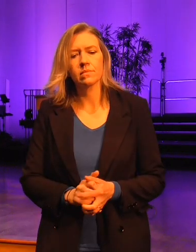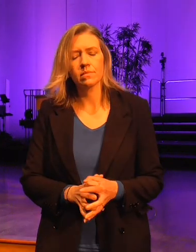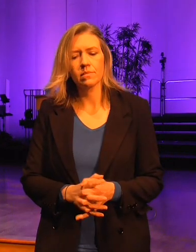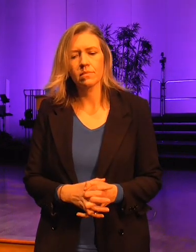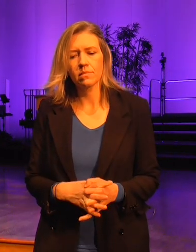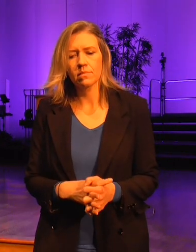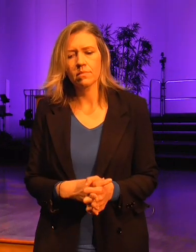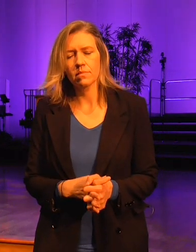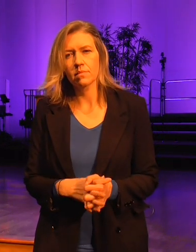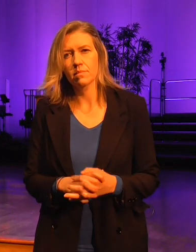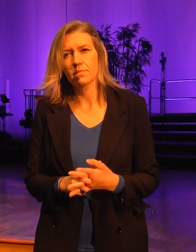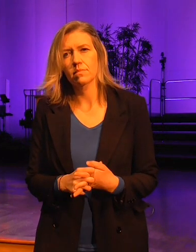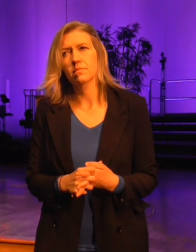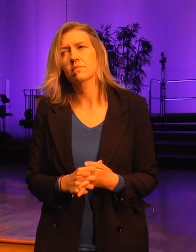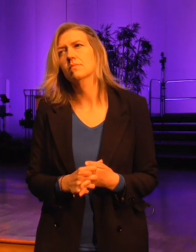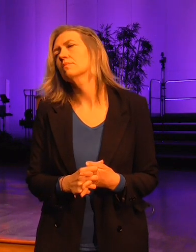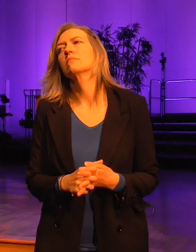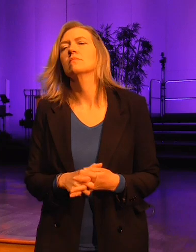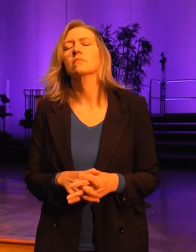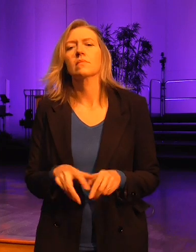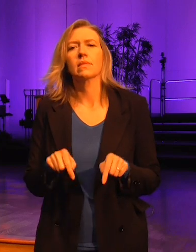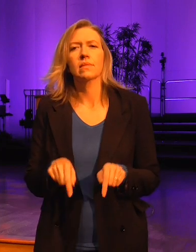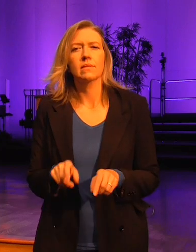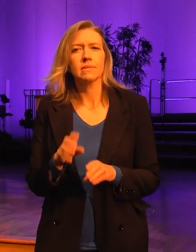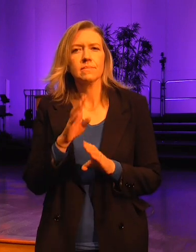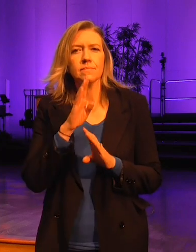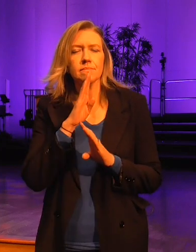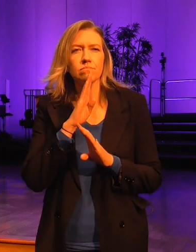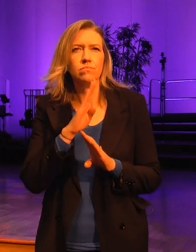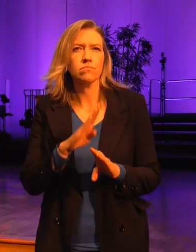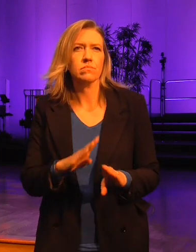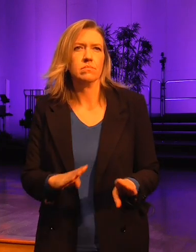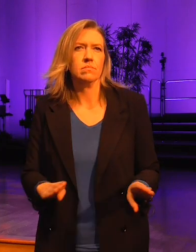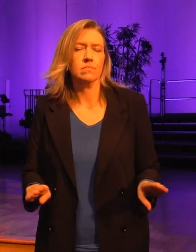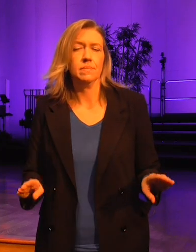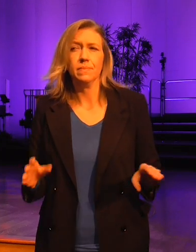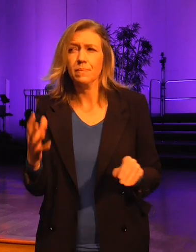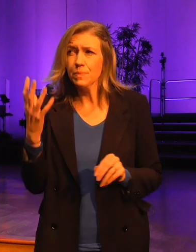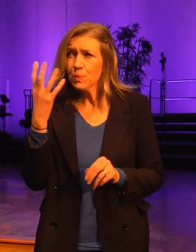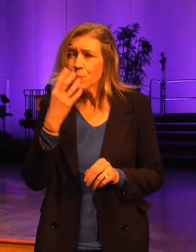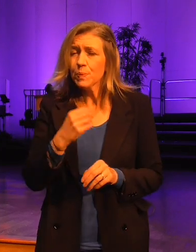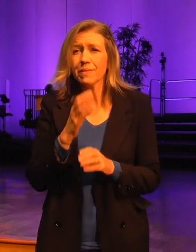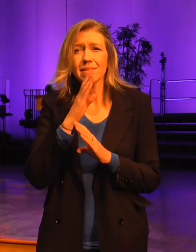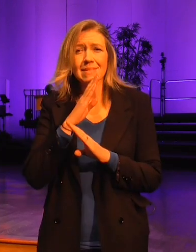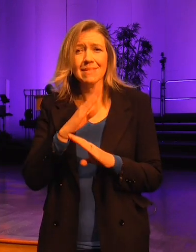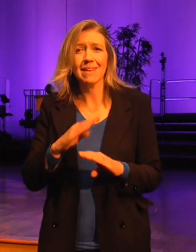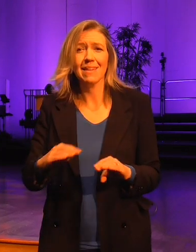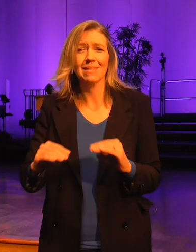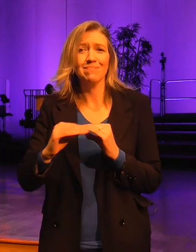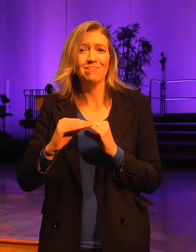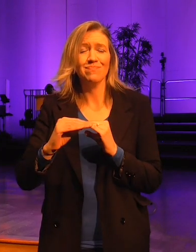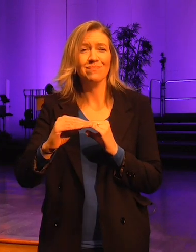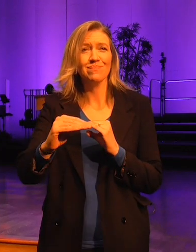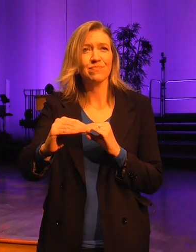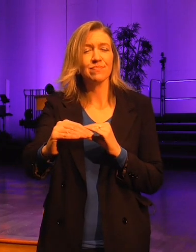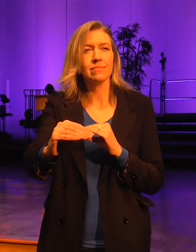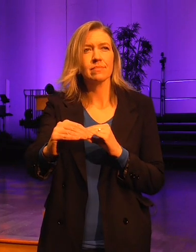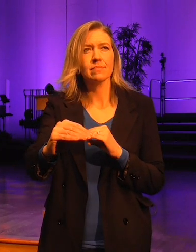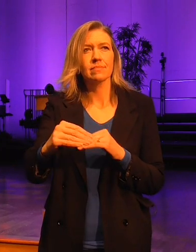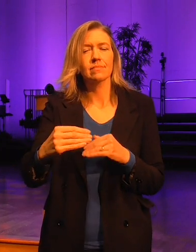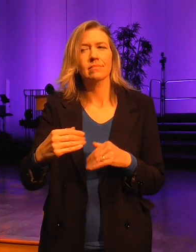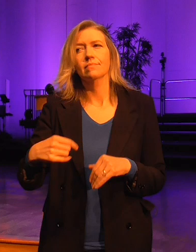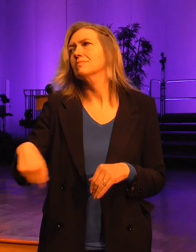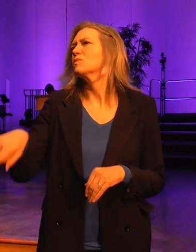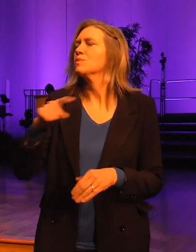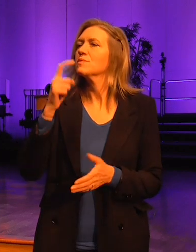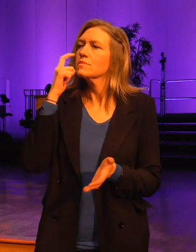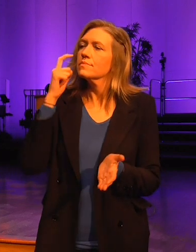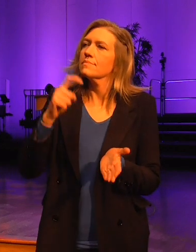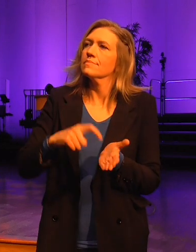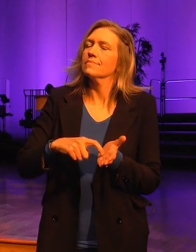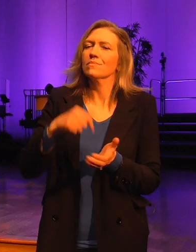and in this Stillness this beautiful silence we're reminded of the beauty of that snowfall